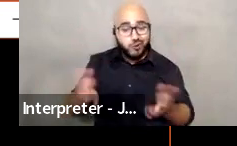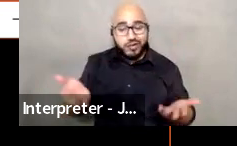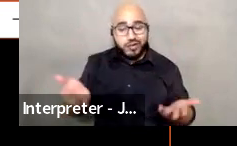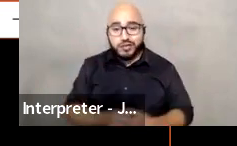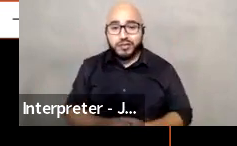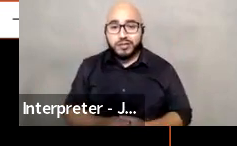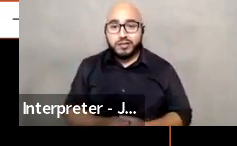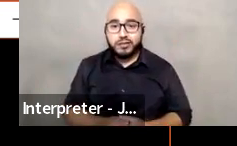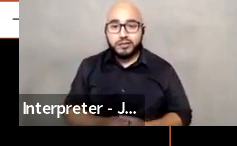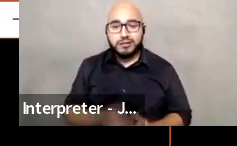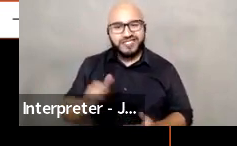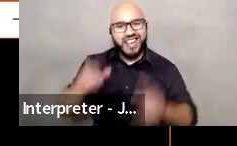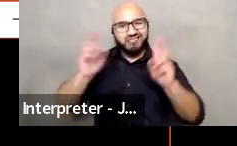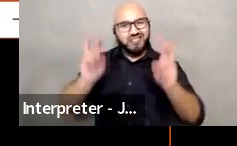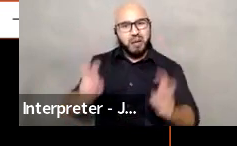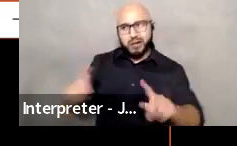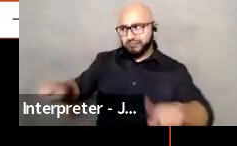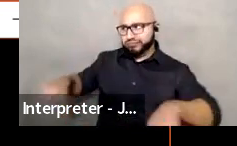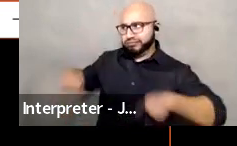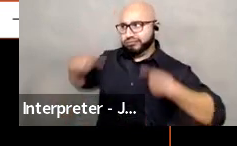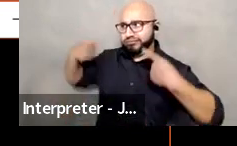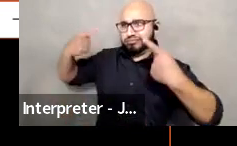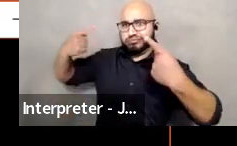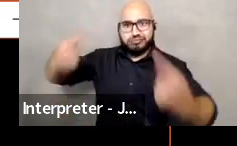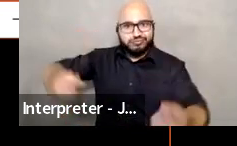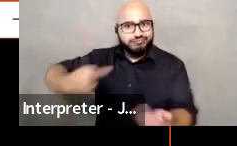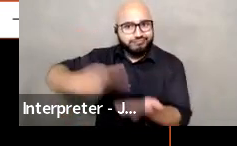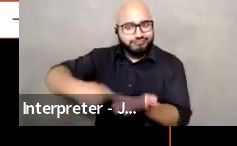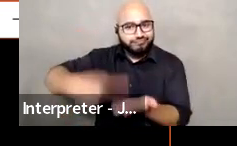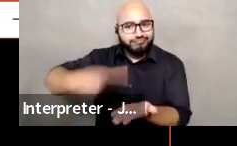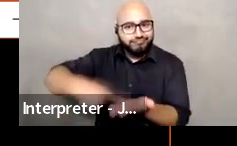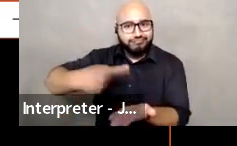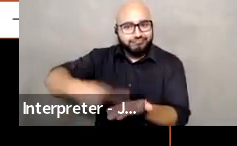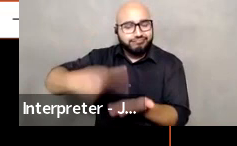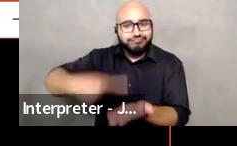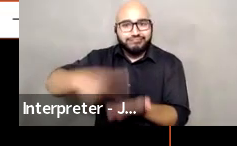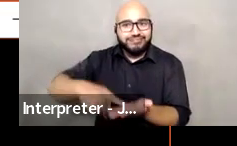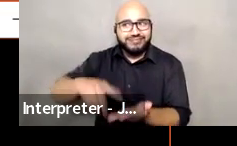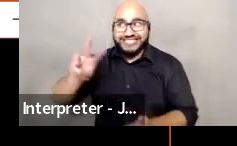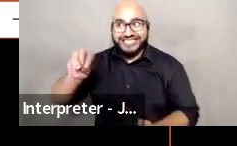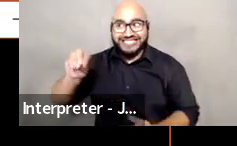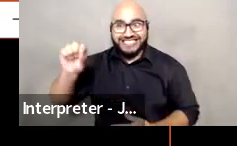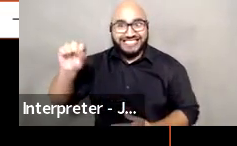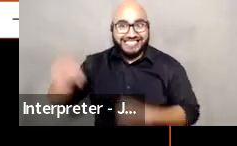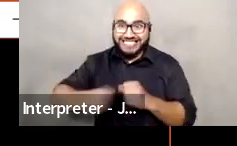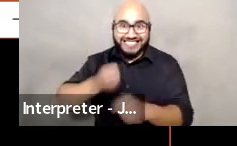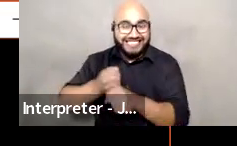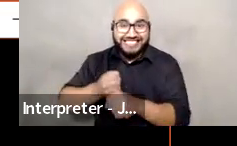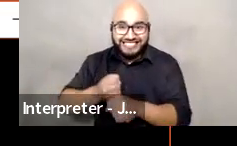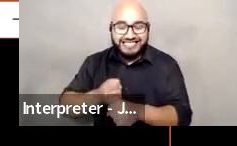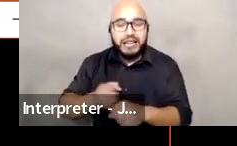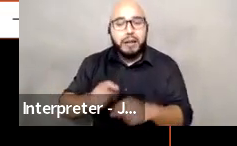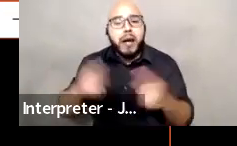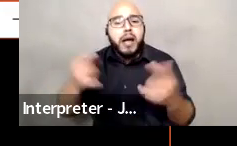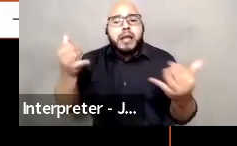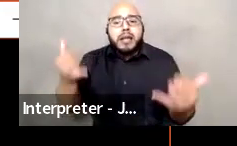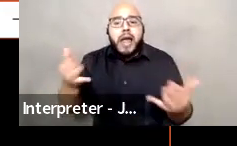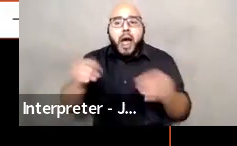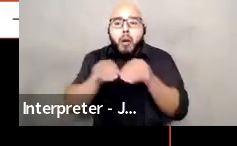This is stuff we've. Been talking about. For, oh, 60 years now. But now it's beginning to move into this.